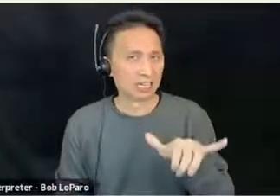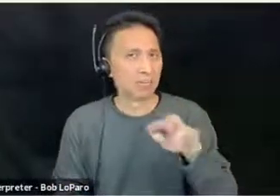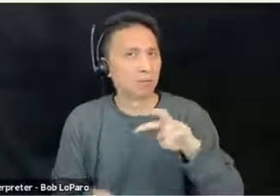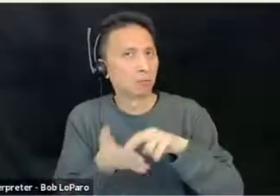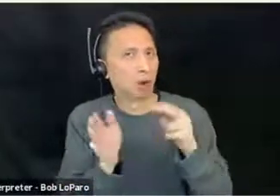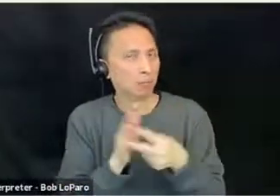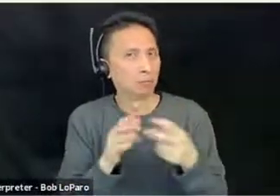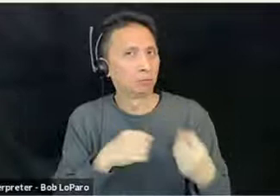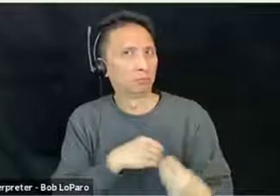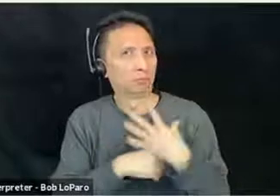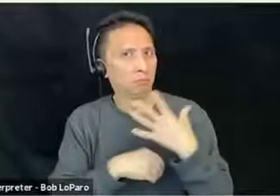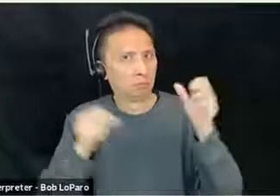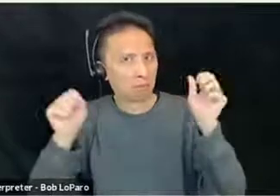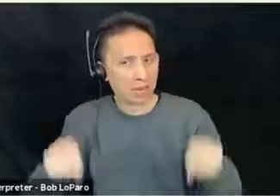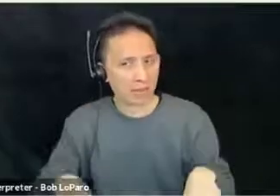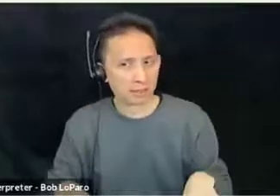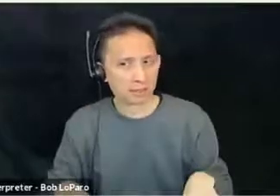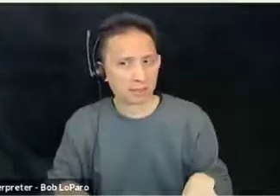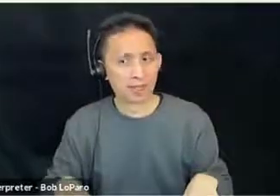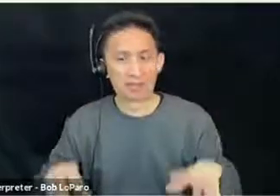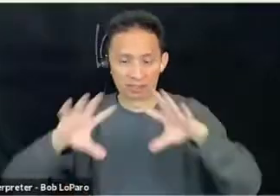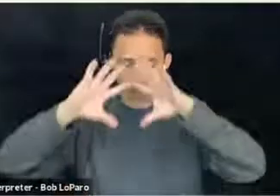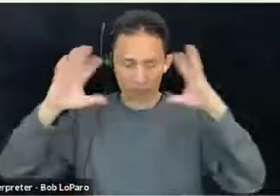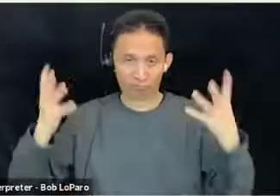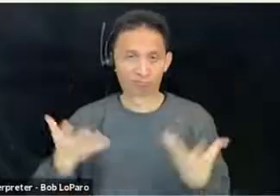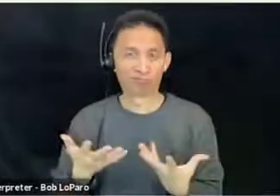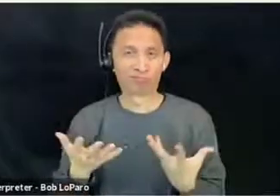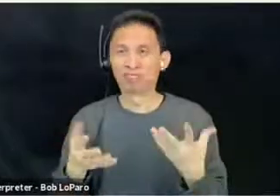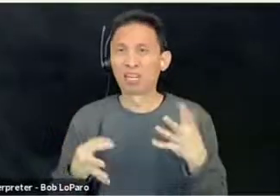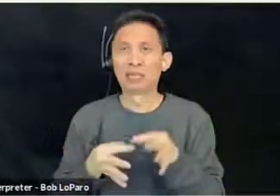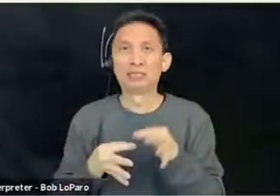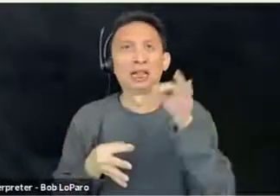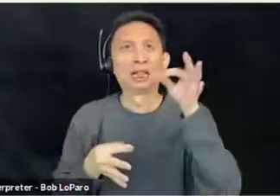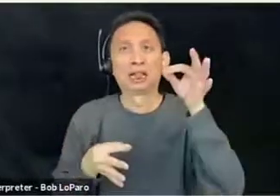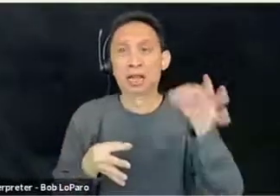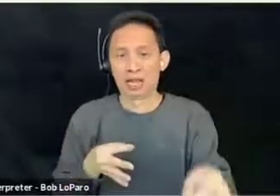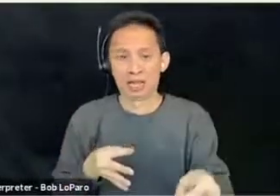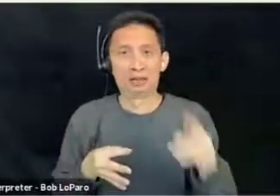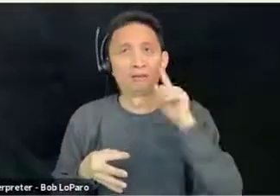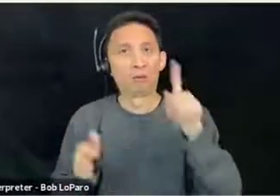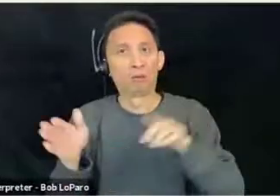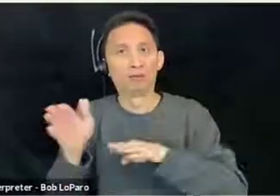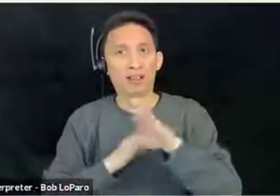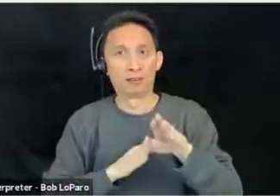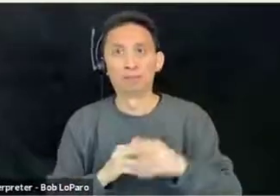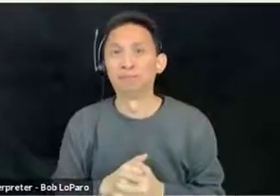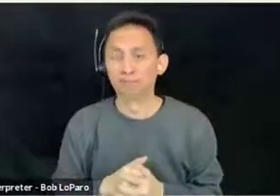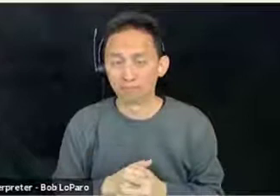and then just a global developmental delay. I wanna highlight that we are still learning